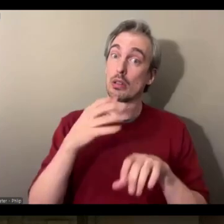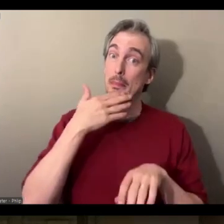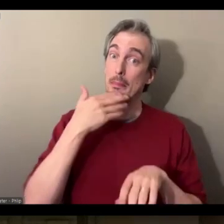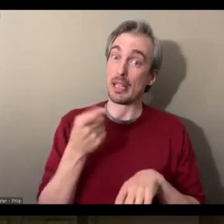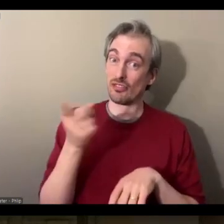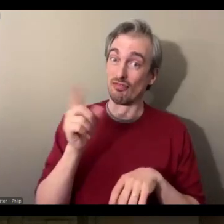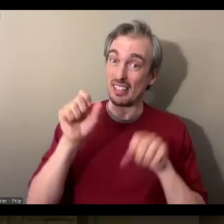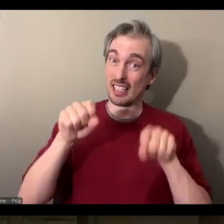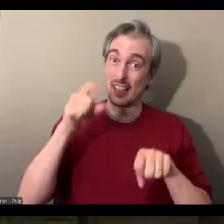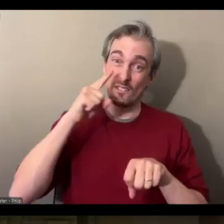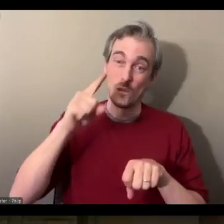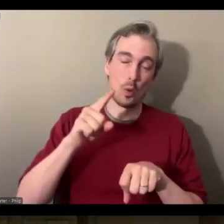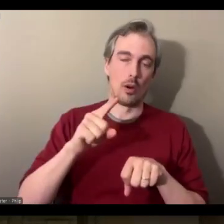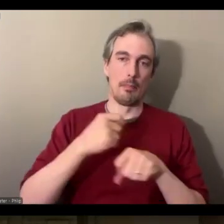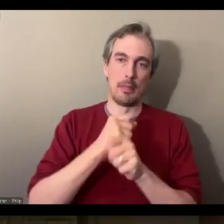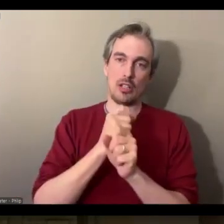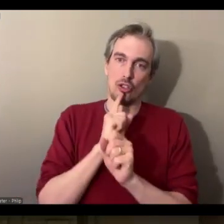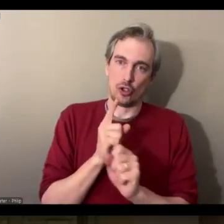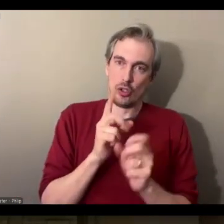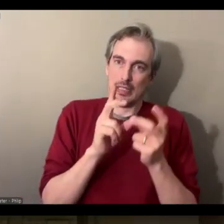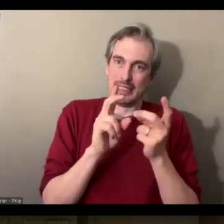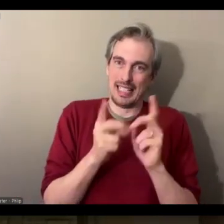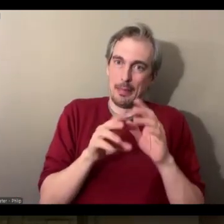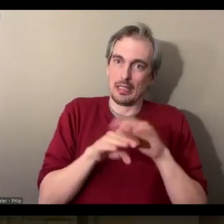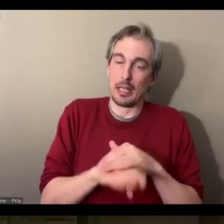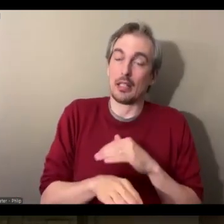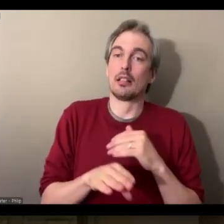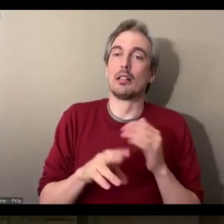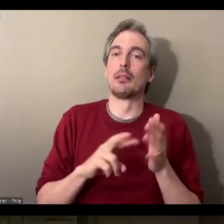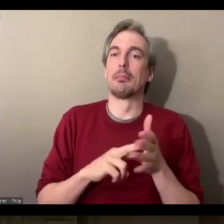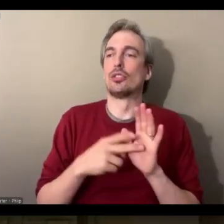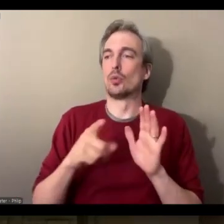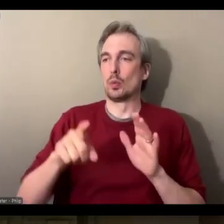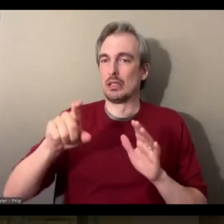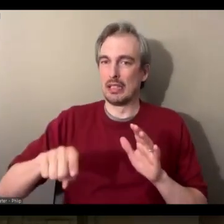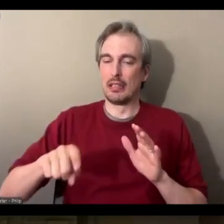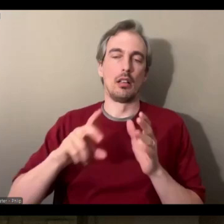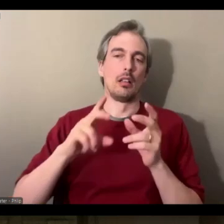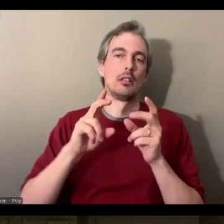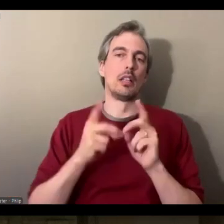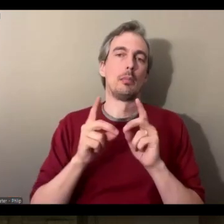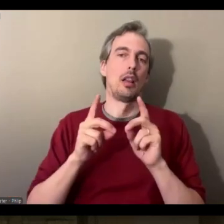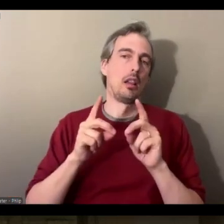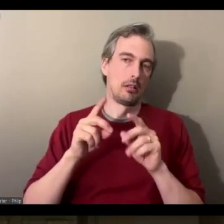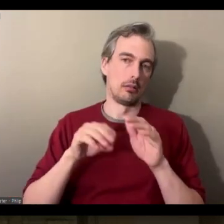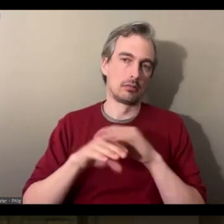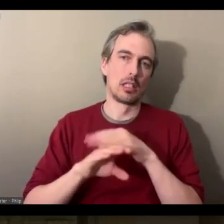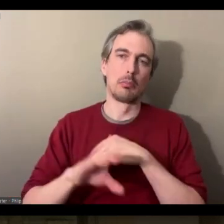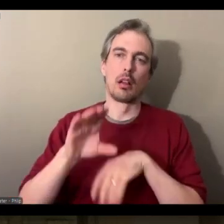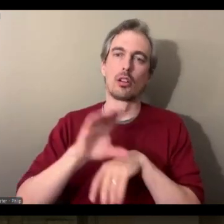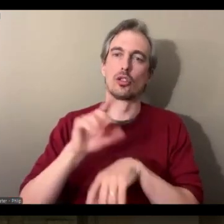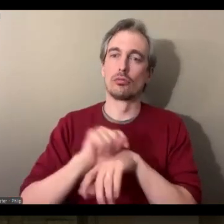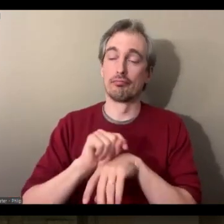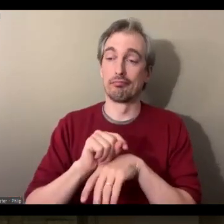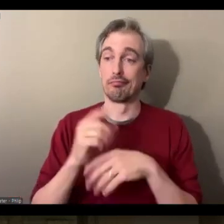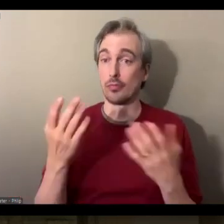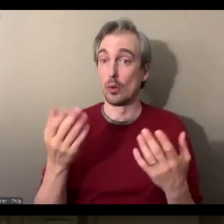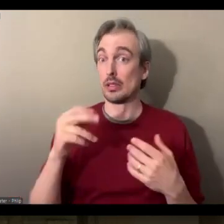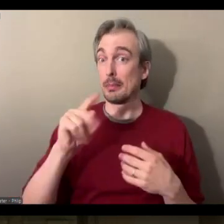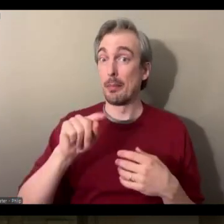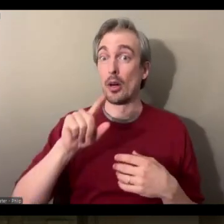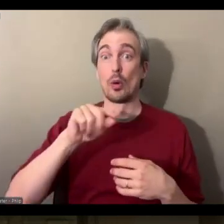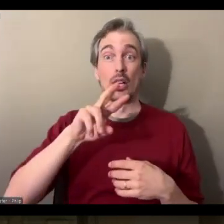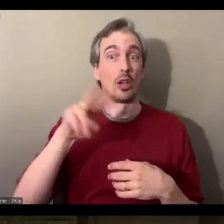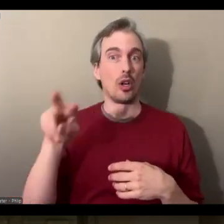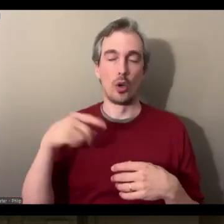a digital accessibility consultant. So... Starting in September, 2022, we're writing down our goals.